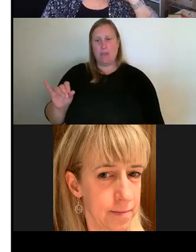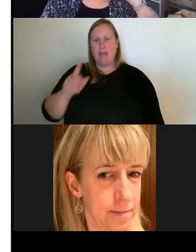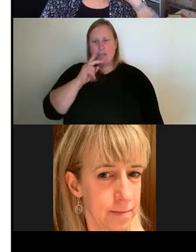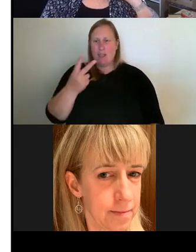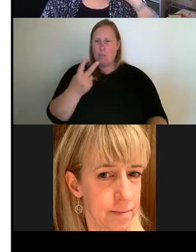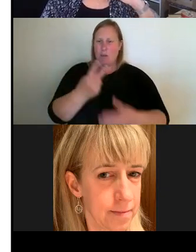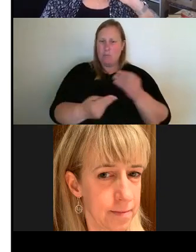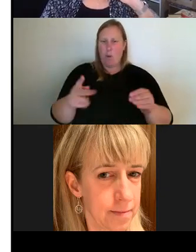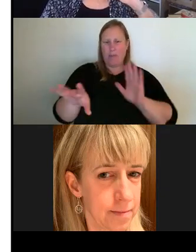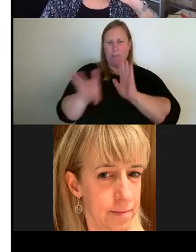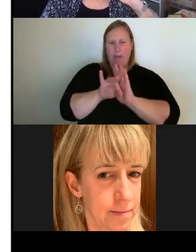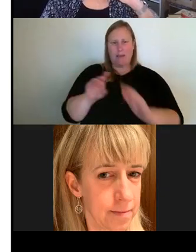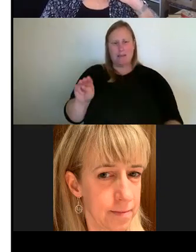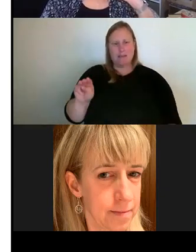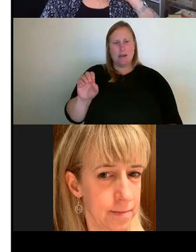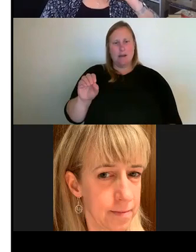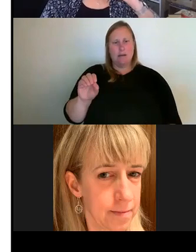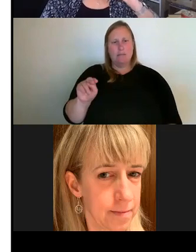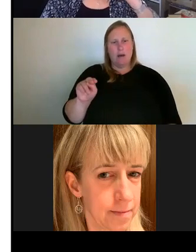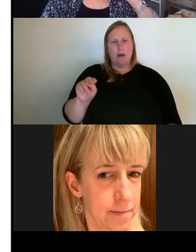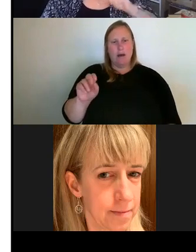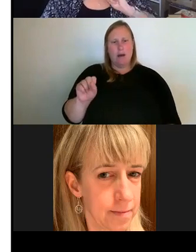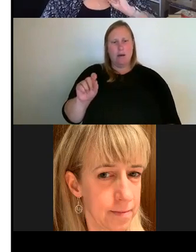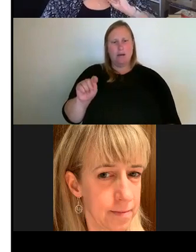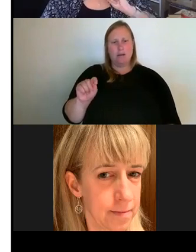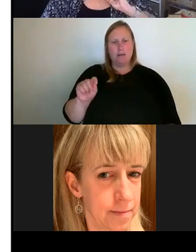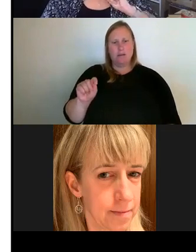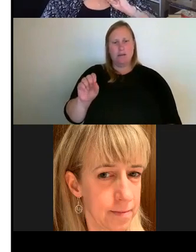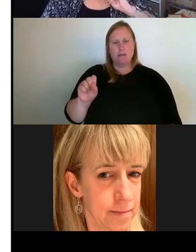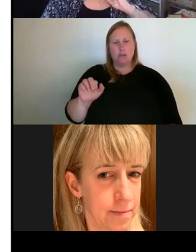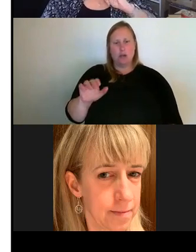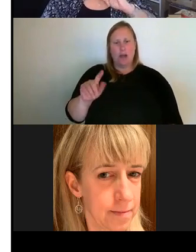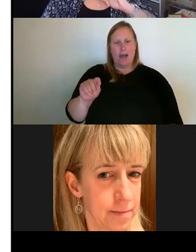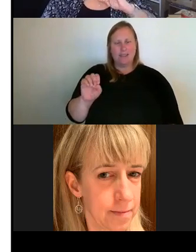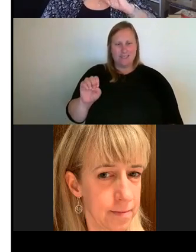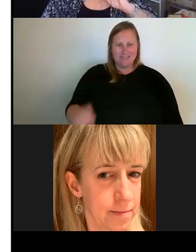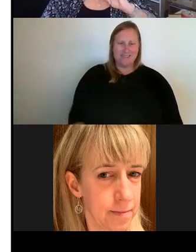this presentation. Why? Because it was on the short list here and it was